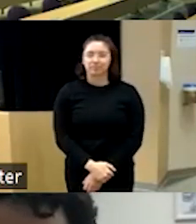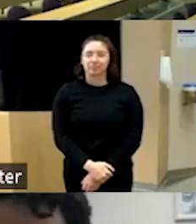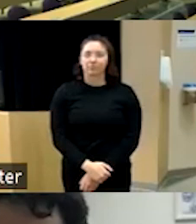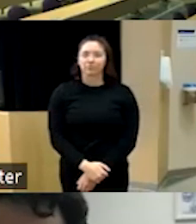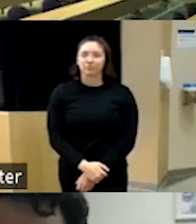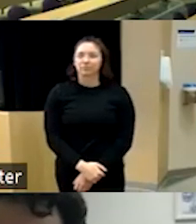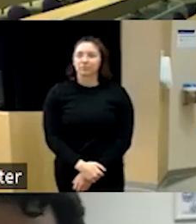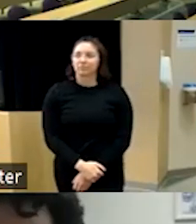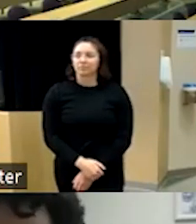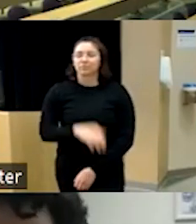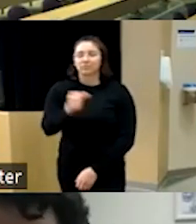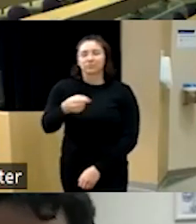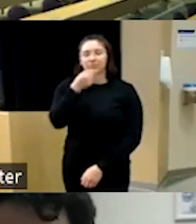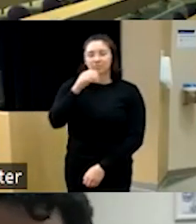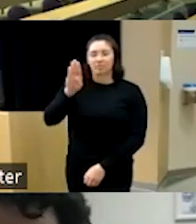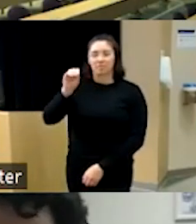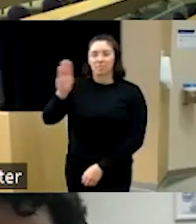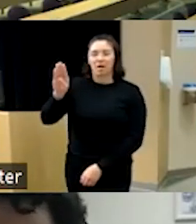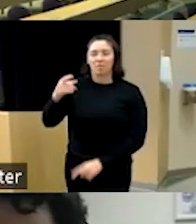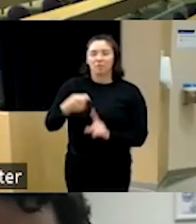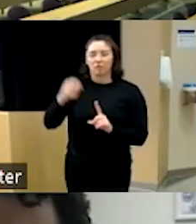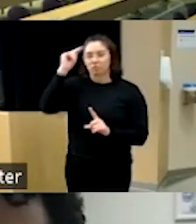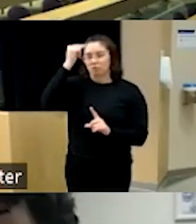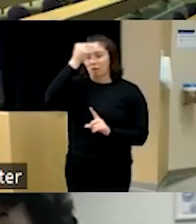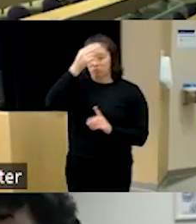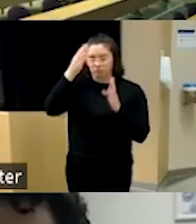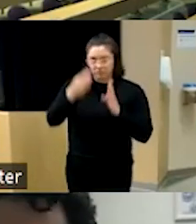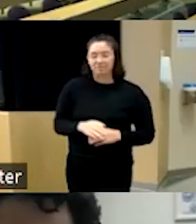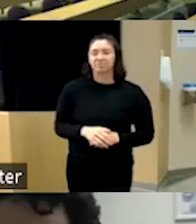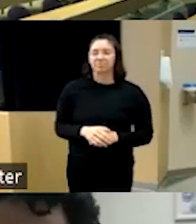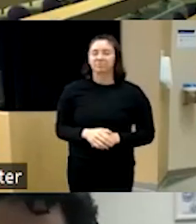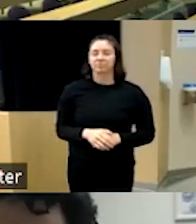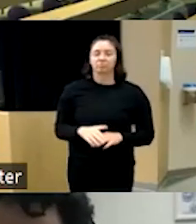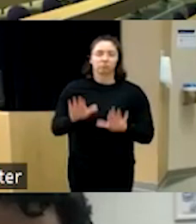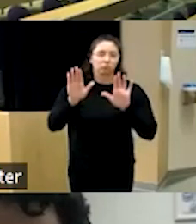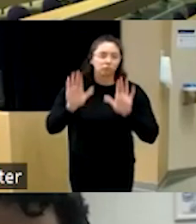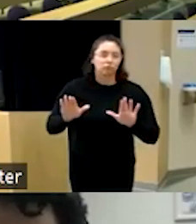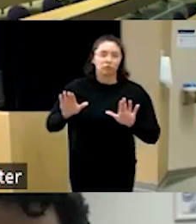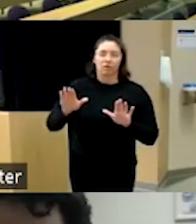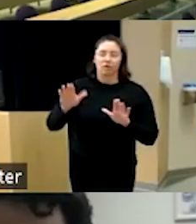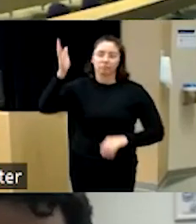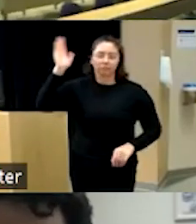yeah hi this is Bob Holloway from neurology and I just want to thank you too it was a great great overview and talk I guess your thoughts on